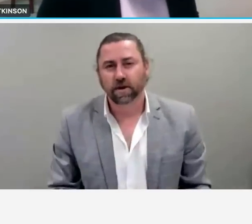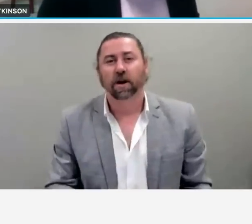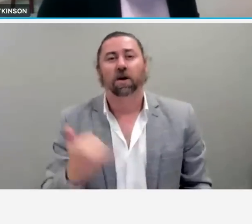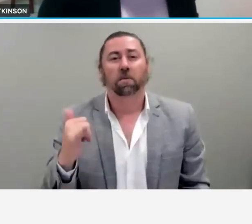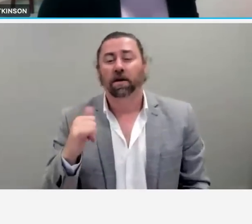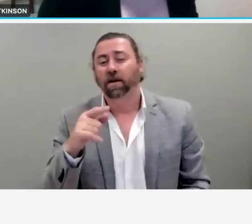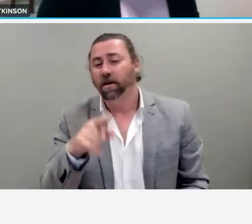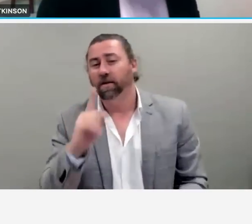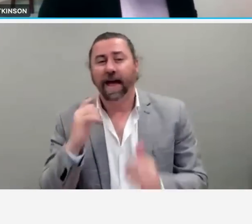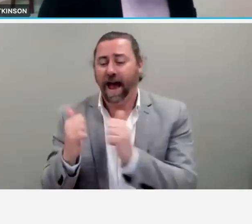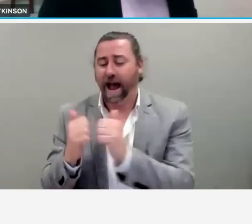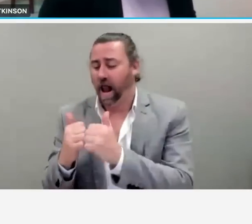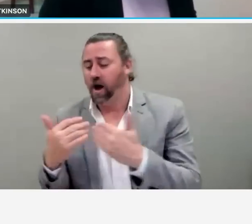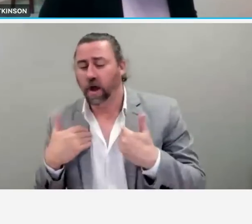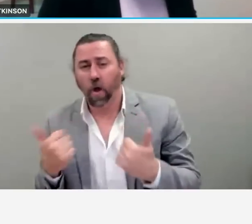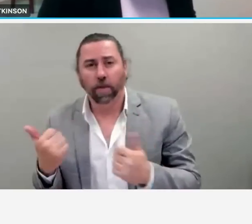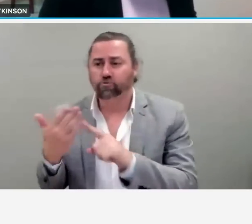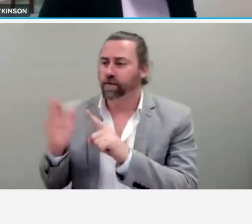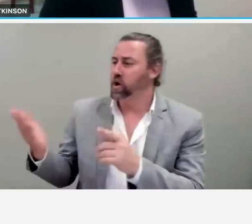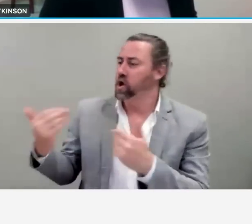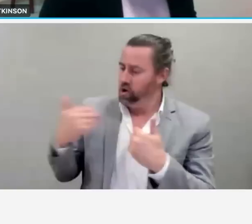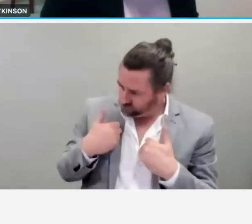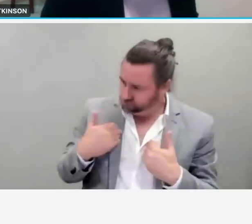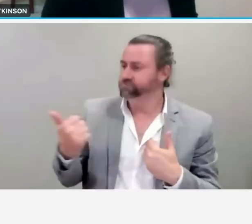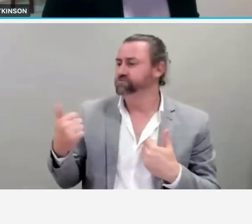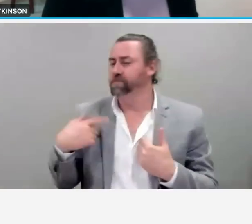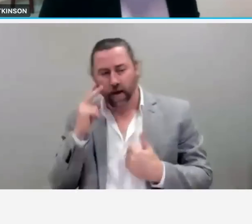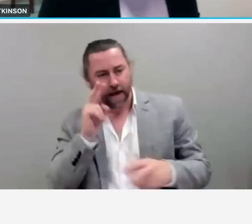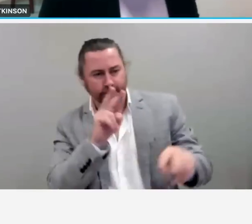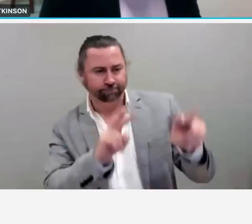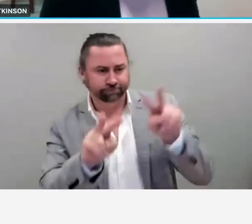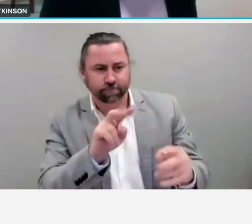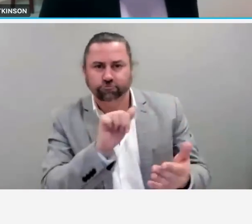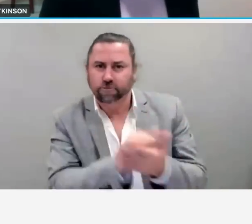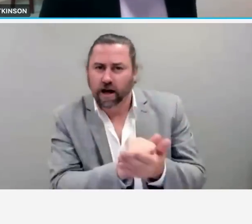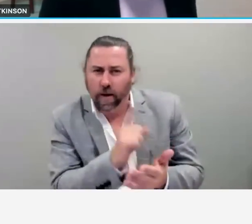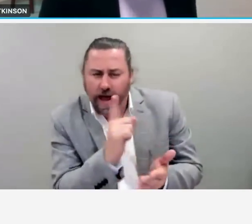allied health support how do we do that and how do we assess for it effectively, what is the process for